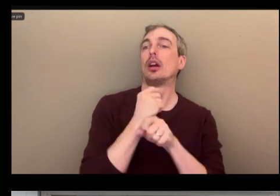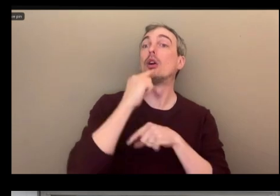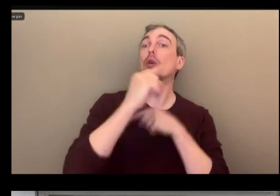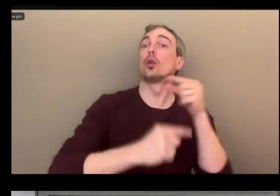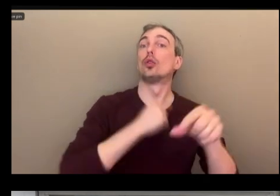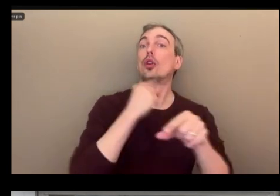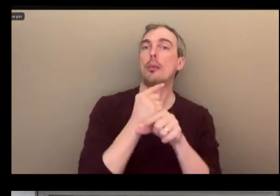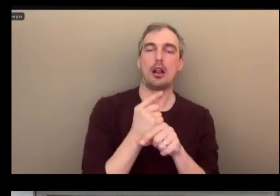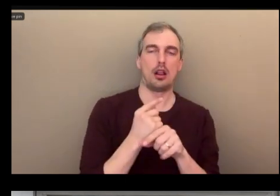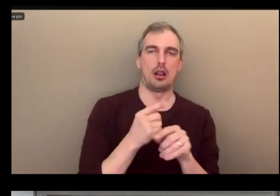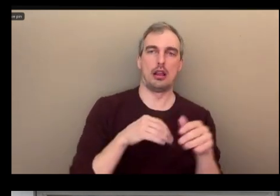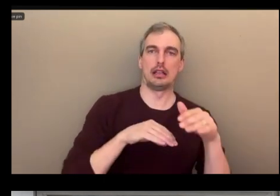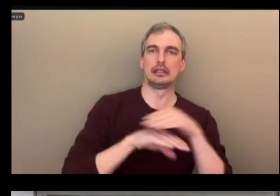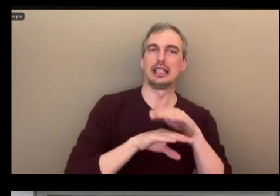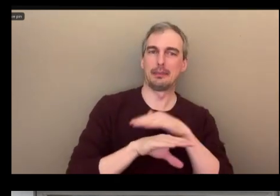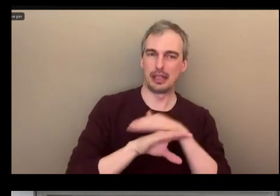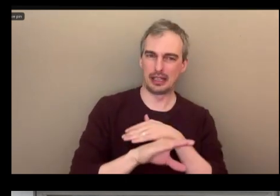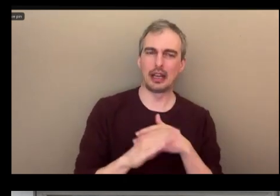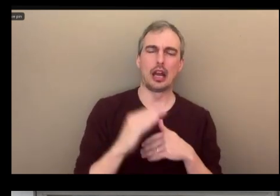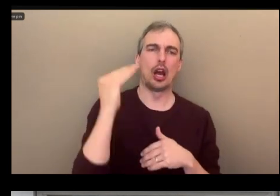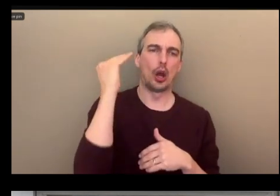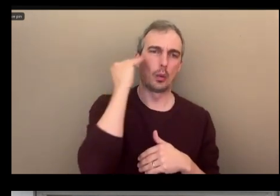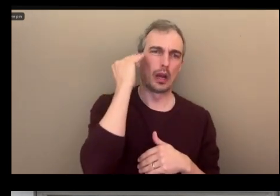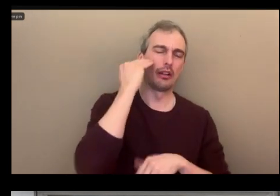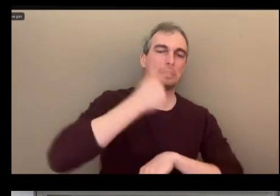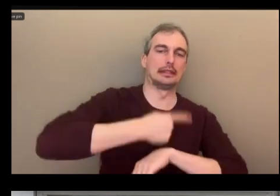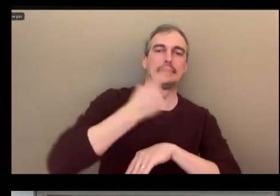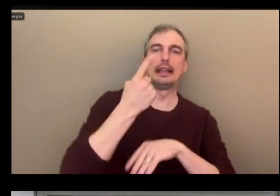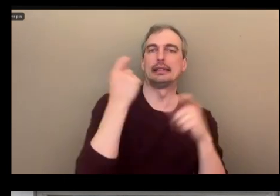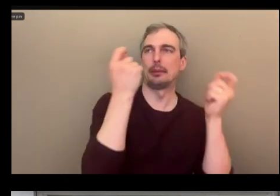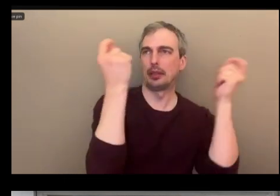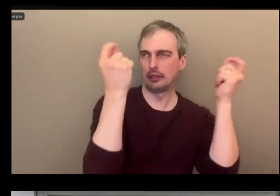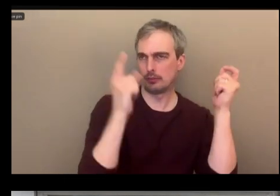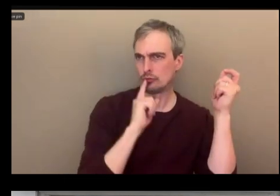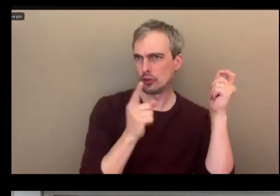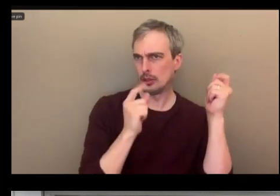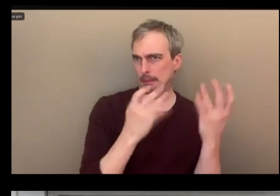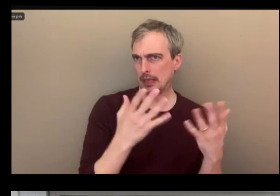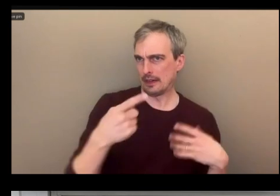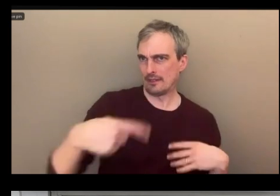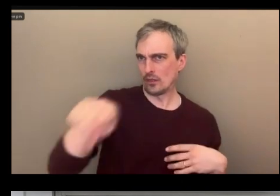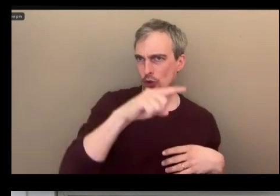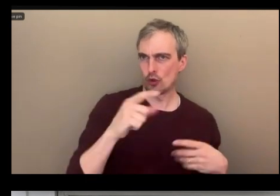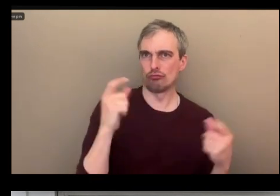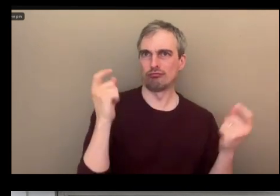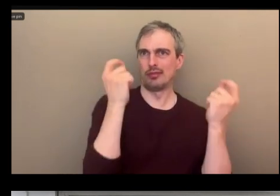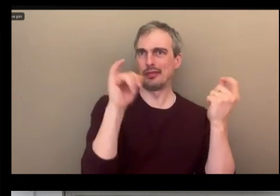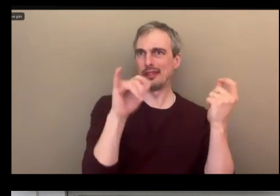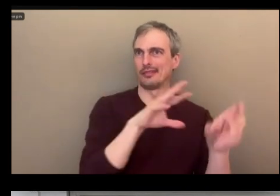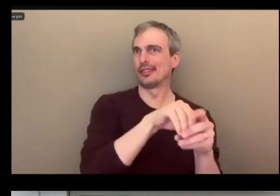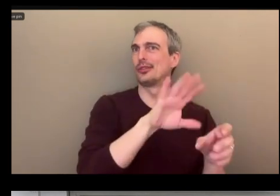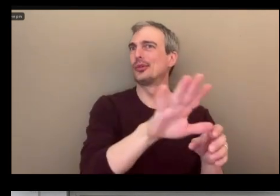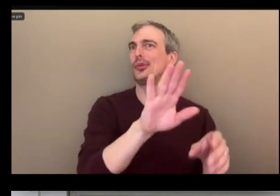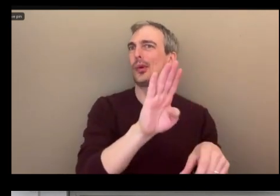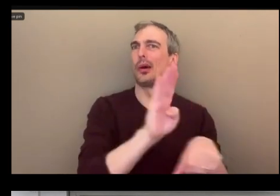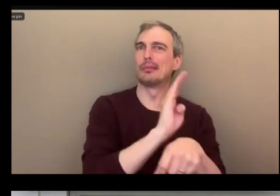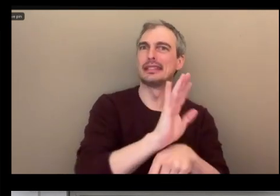I'm sure there are many of you that celebrate that as well, within your organizations. At Verizon, we think this is an opportunity, as part of our